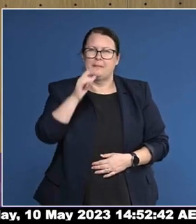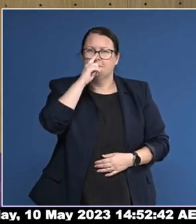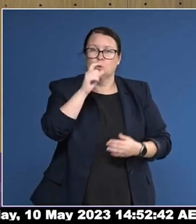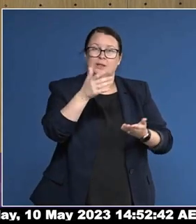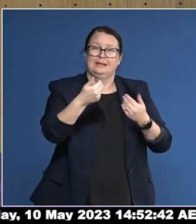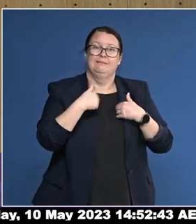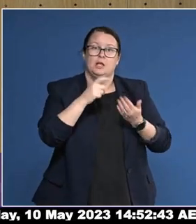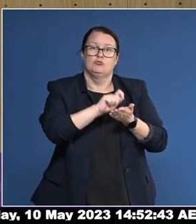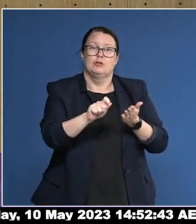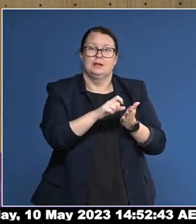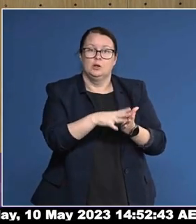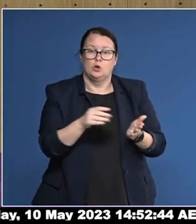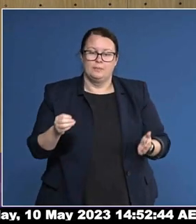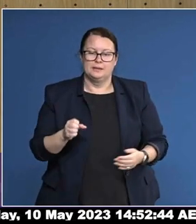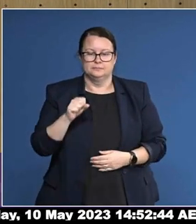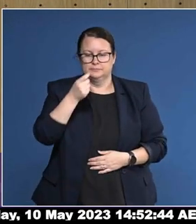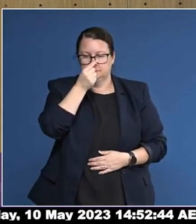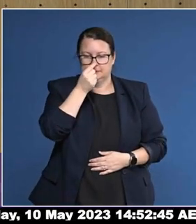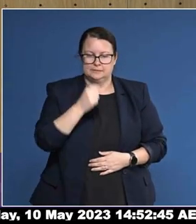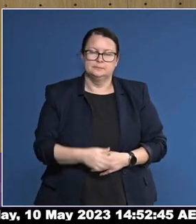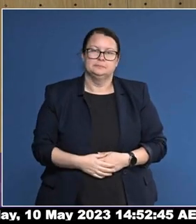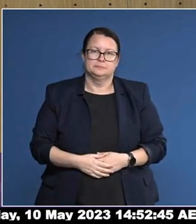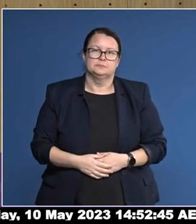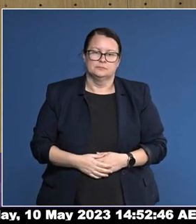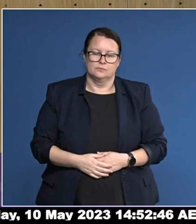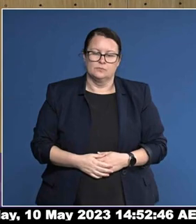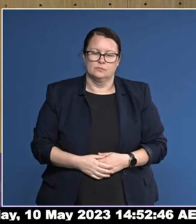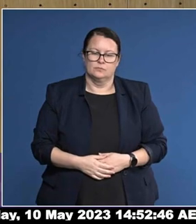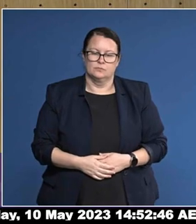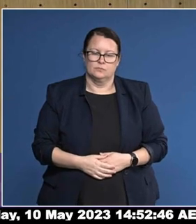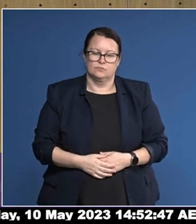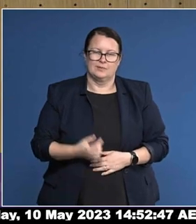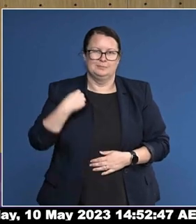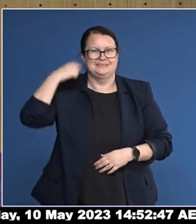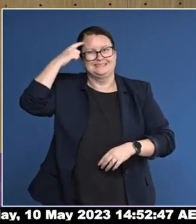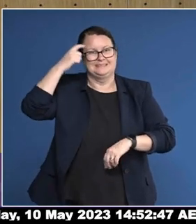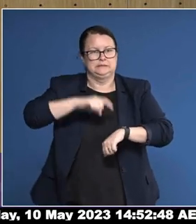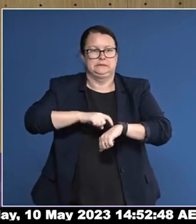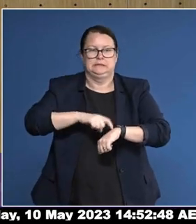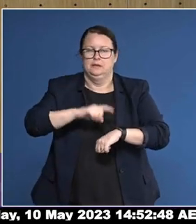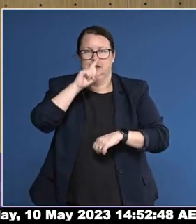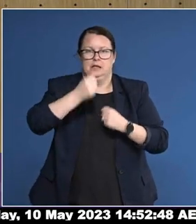Yes, we can do that. COMMISSIONER McEWIN: - in the materials, and we can have it be provided. I'm conscious of time. Did you want to add to your answer?